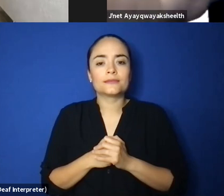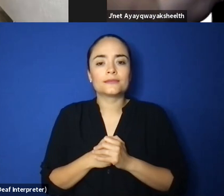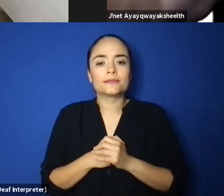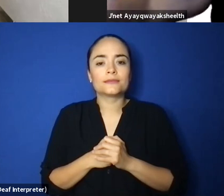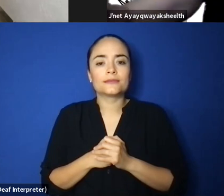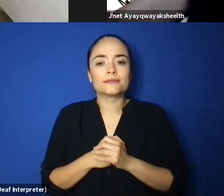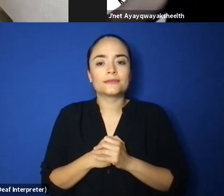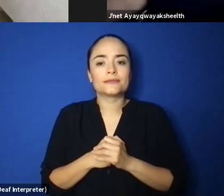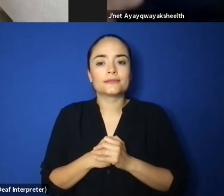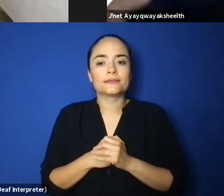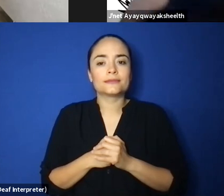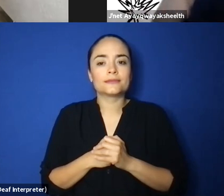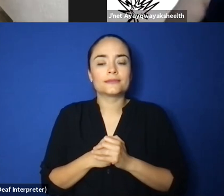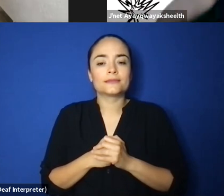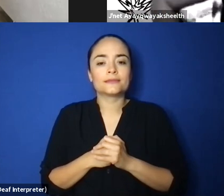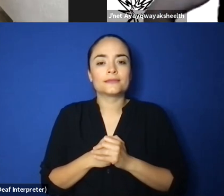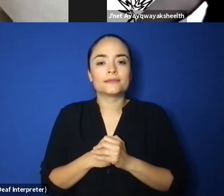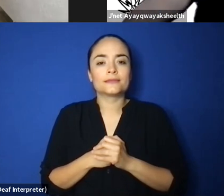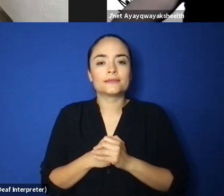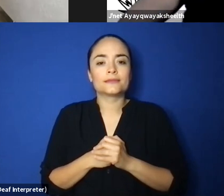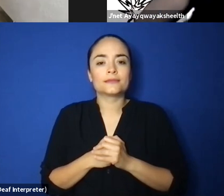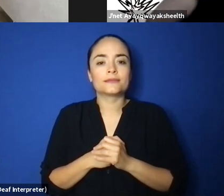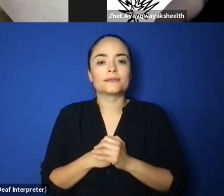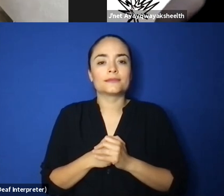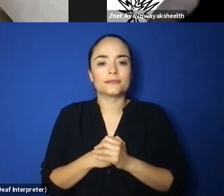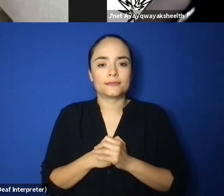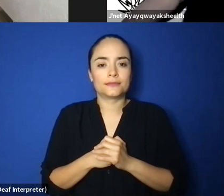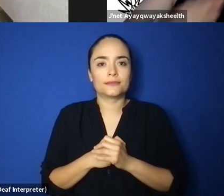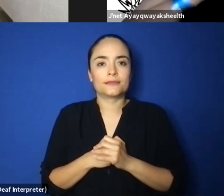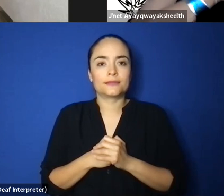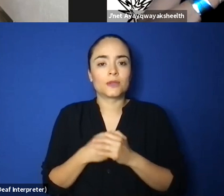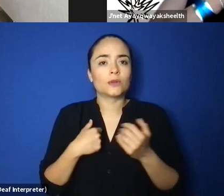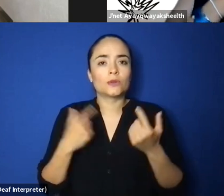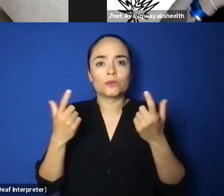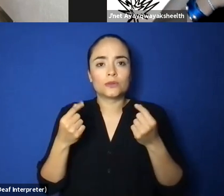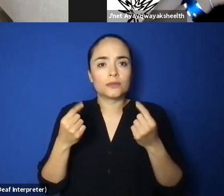so there's -- like we said, you want to think about your heartbeat. So it's moving, you